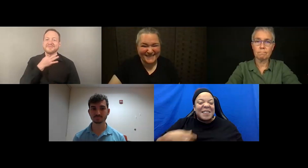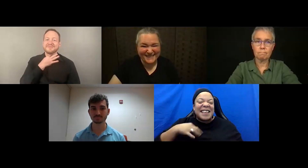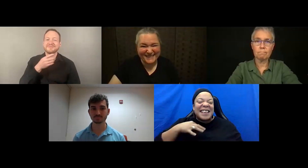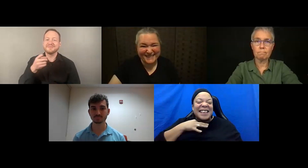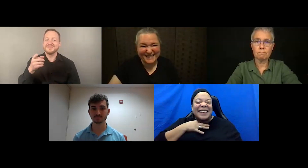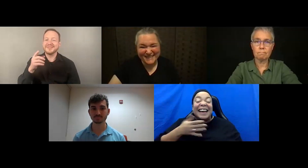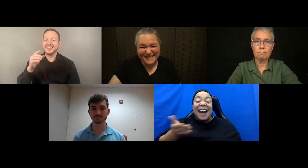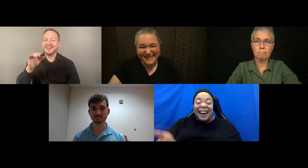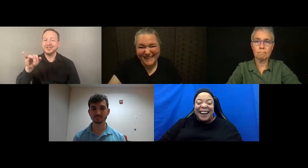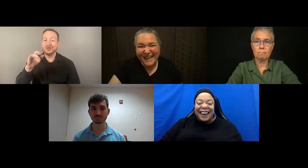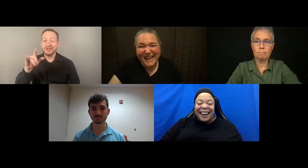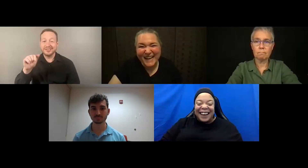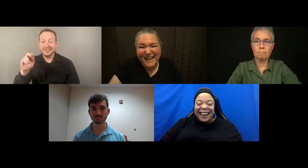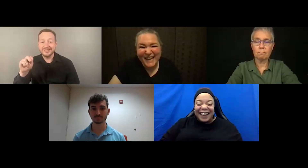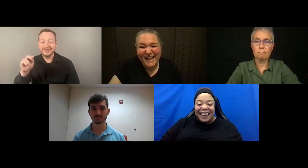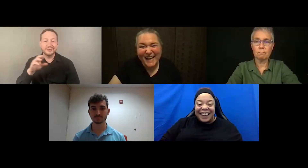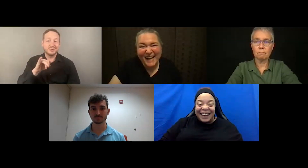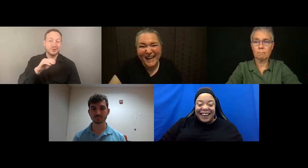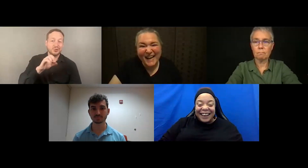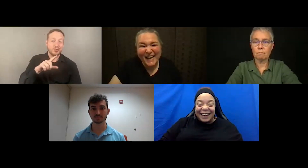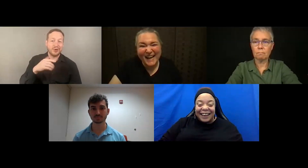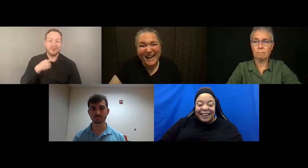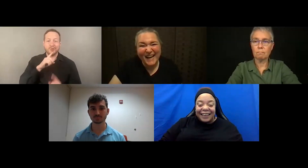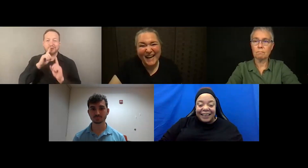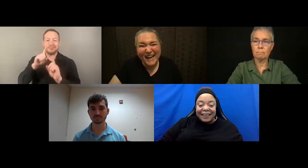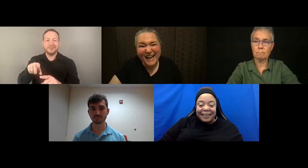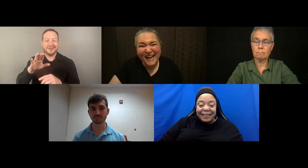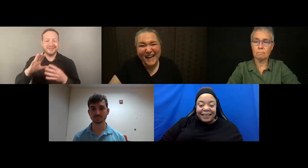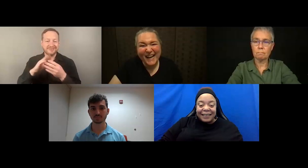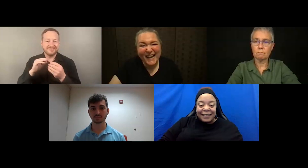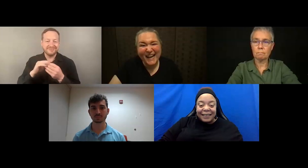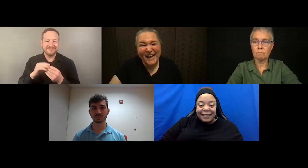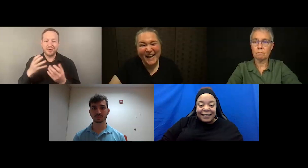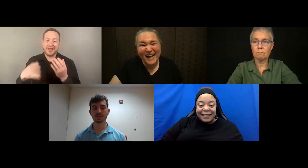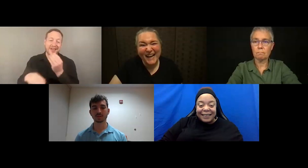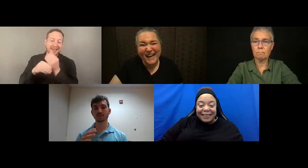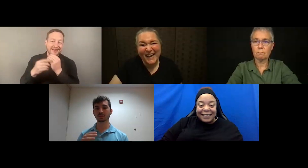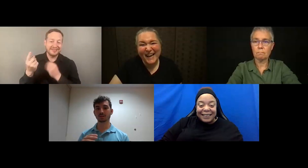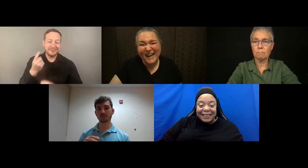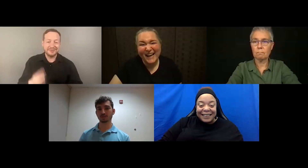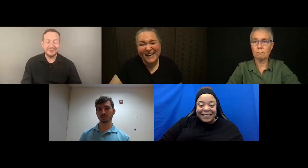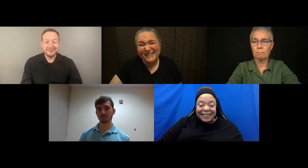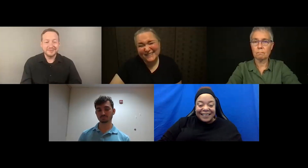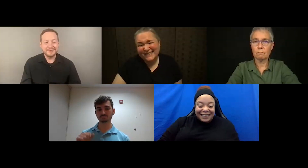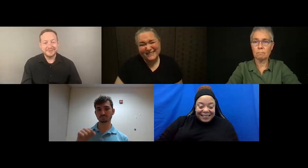Tim: Jillian, or maybe Yoel, do you have a response? Anything you want to add?